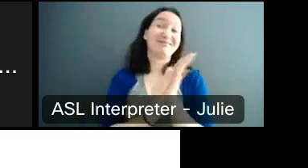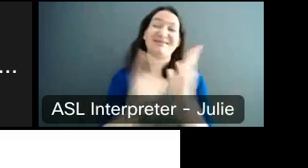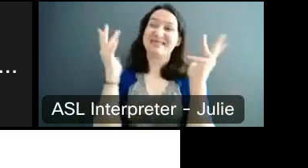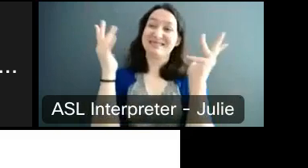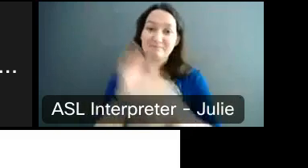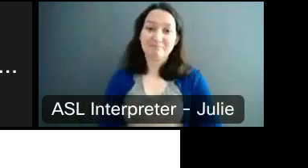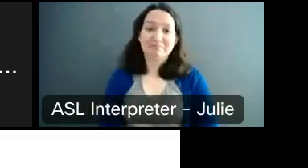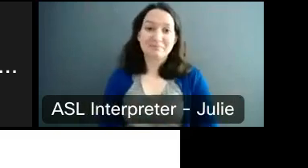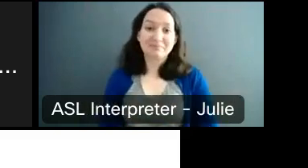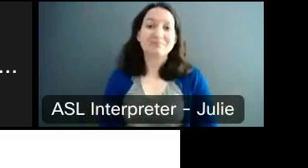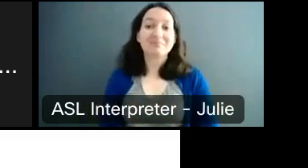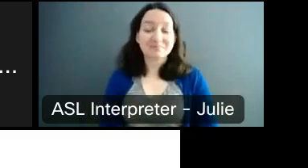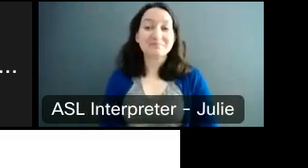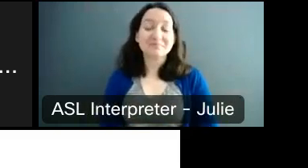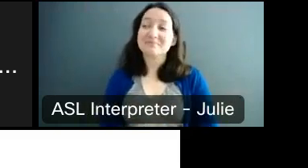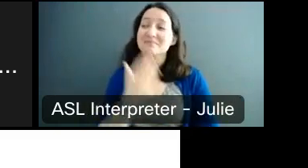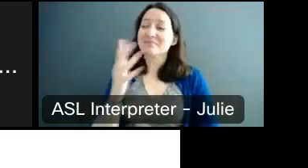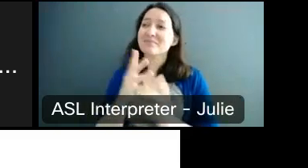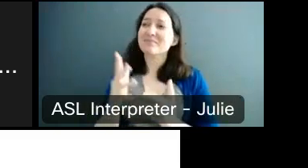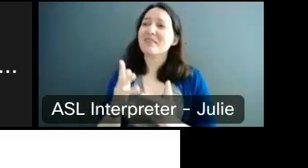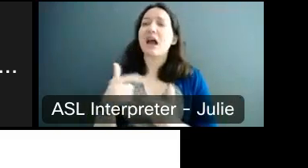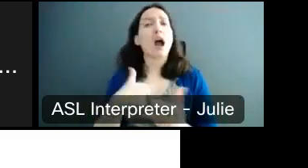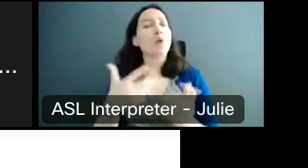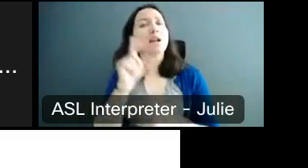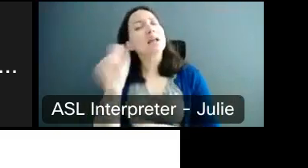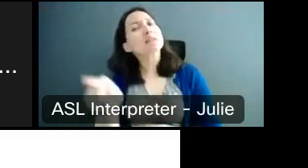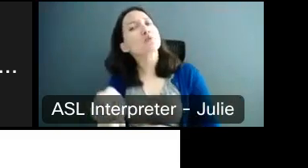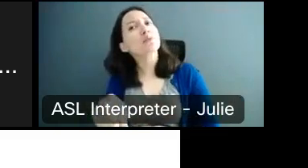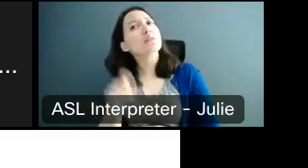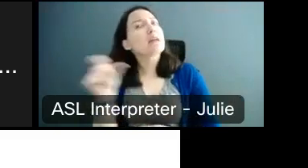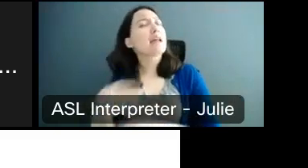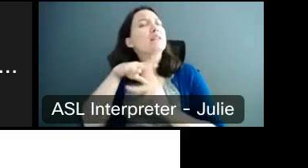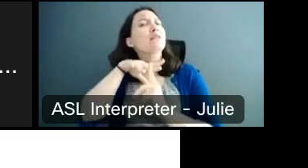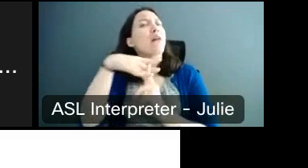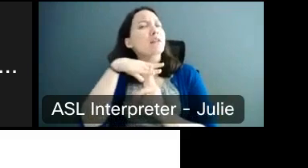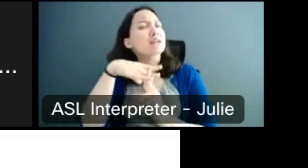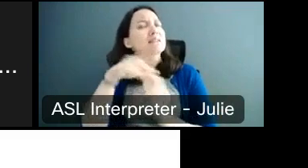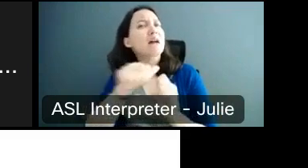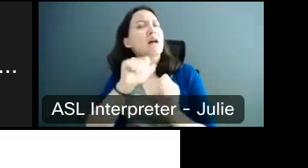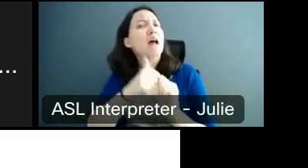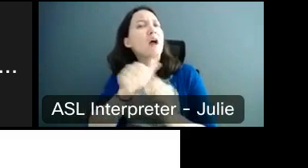Pretty impressive and I, I wanted to ask you, can you put it in context in terms of how other are doing, or.